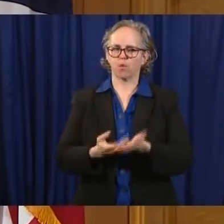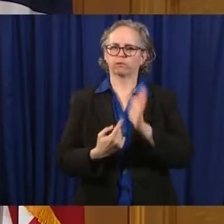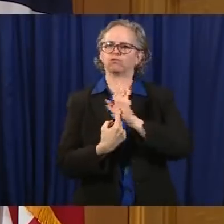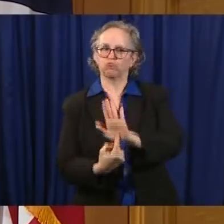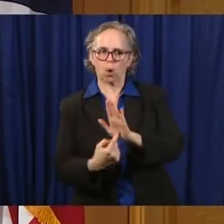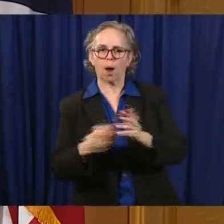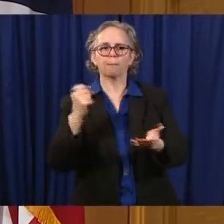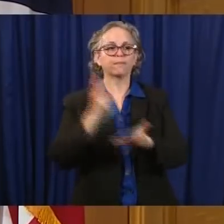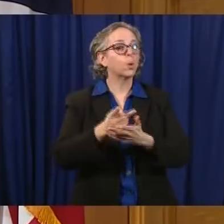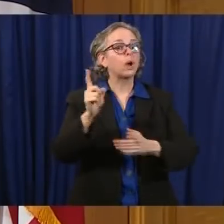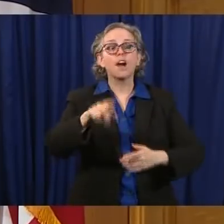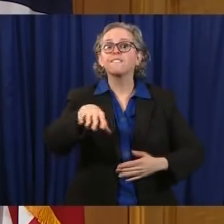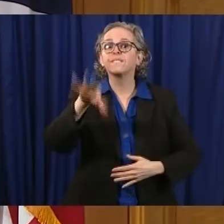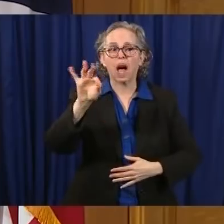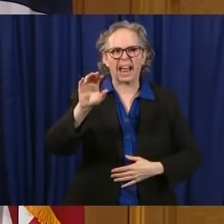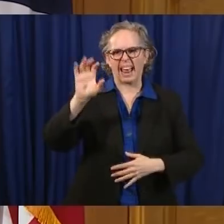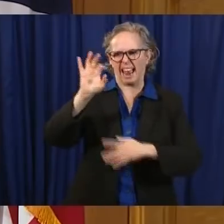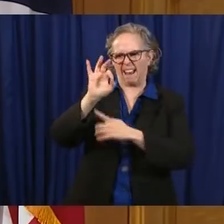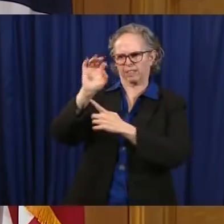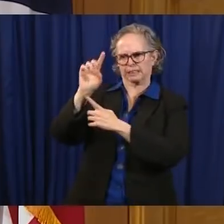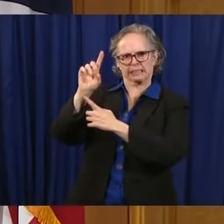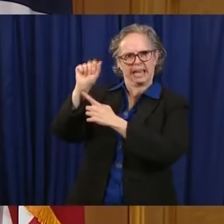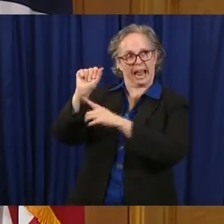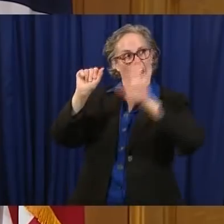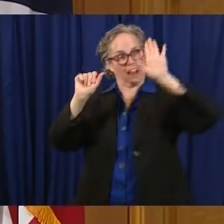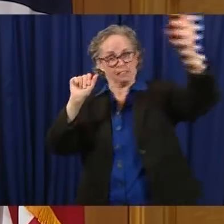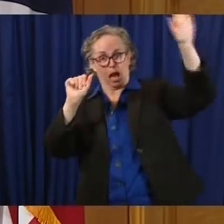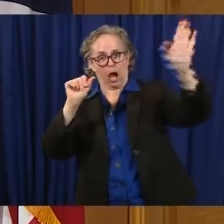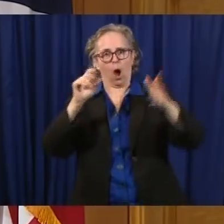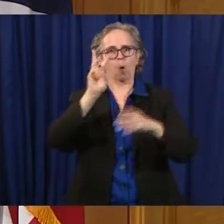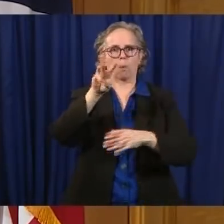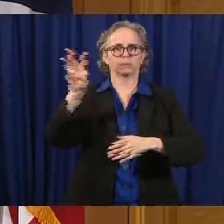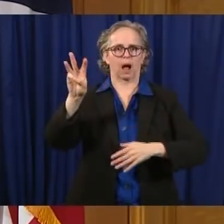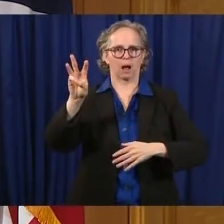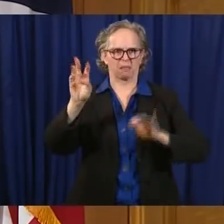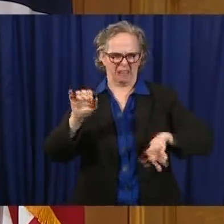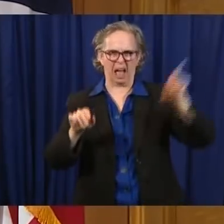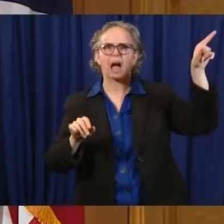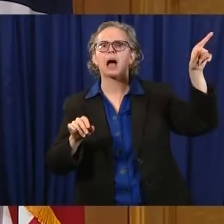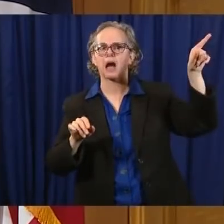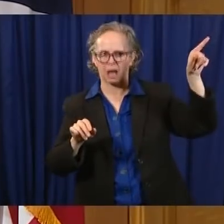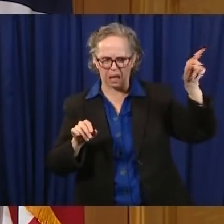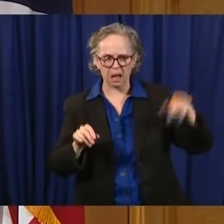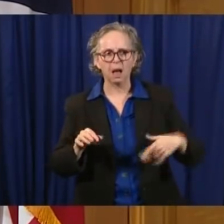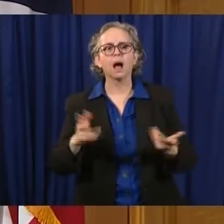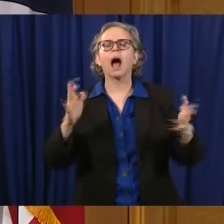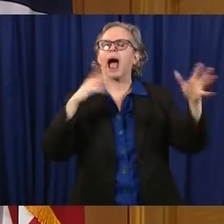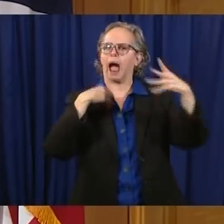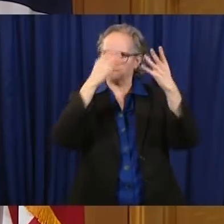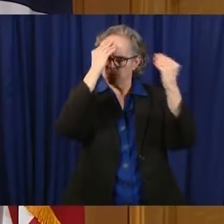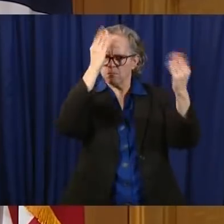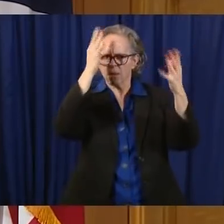AUTHORIZATION FROM THE FDA ON THE ANTIBODY TEST KIT, WHICH IS PROOF THAT THEY HAVE BEEN APPROVED, THESE LETTERS ARE POSTED ON THE FDA WEBSITE.